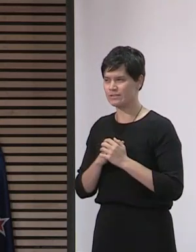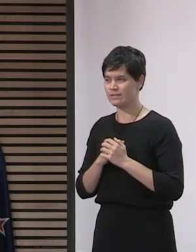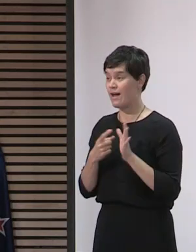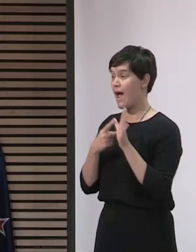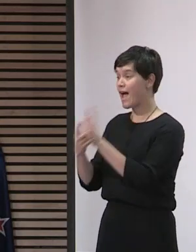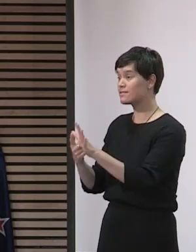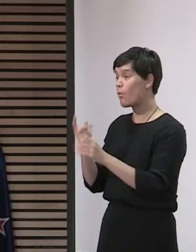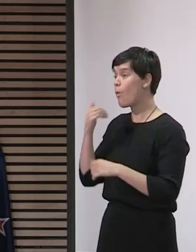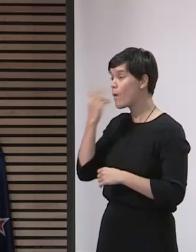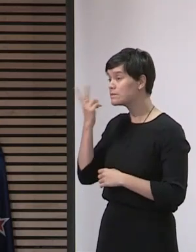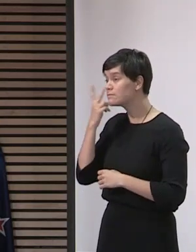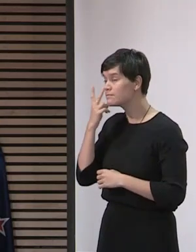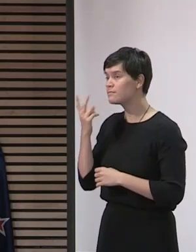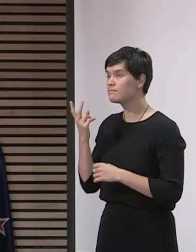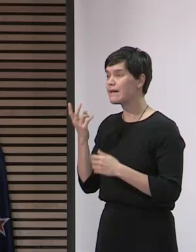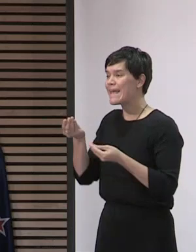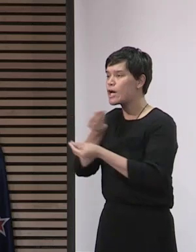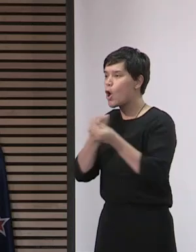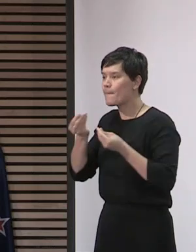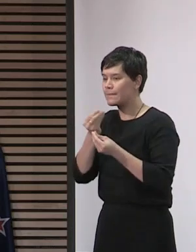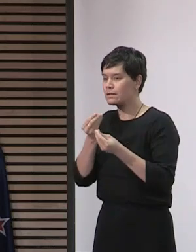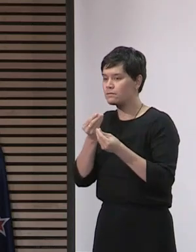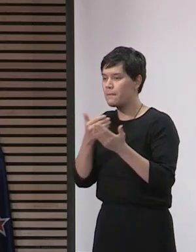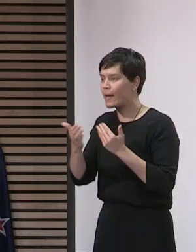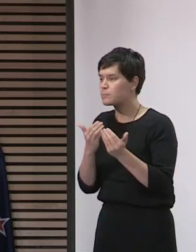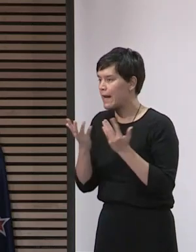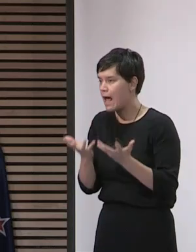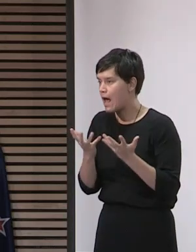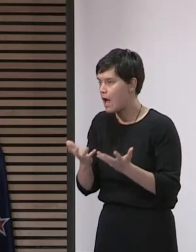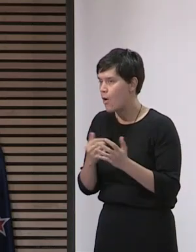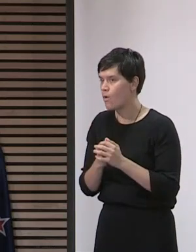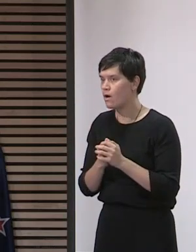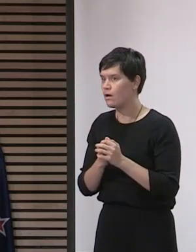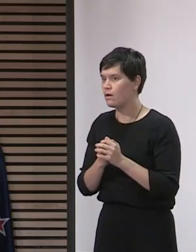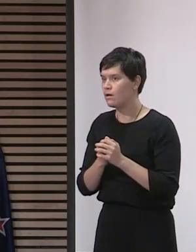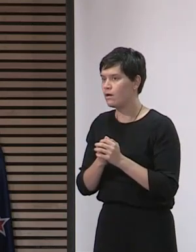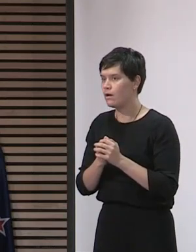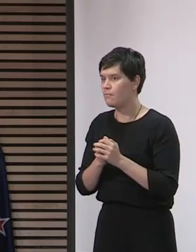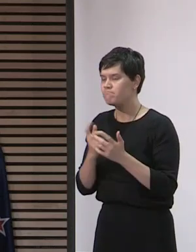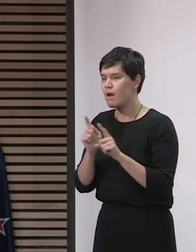Again, we always look at our economic